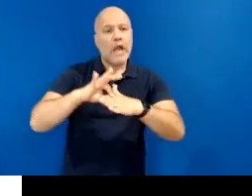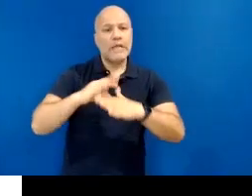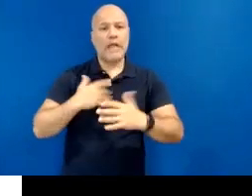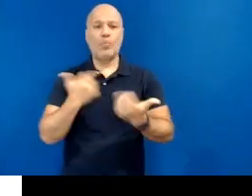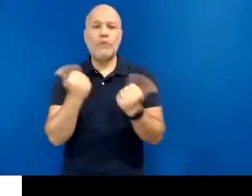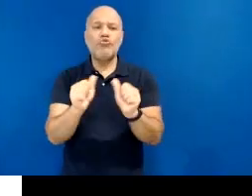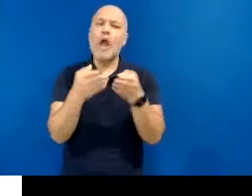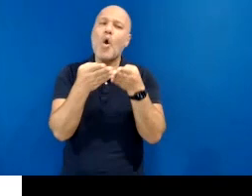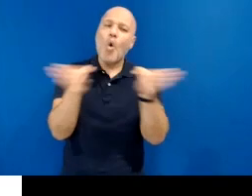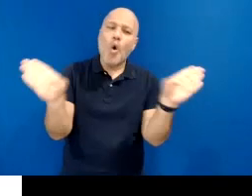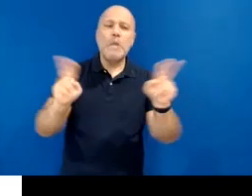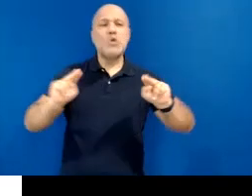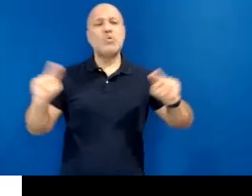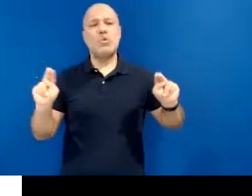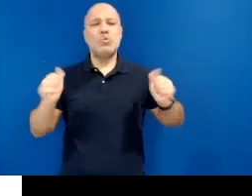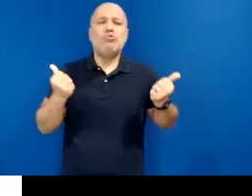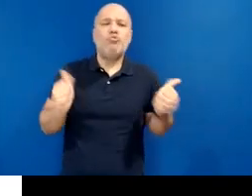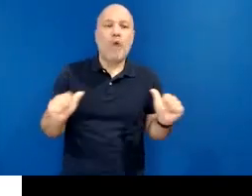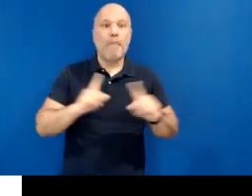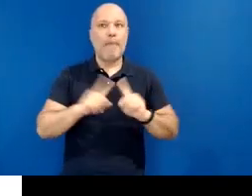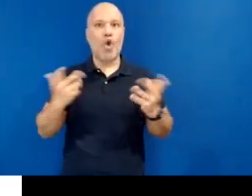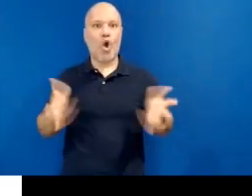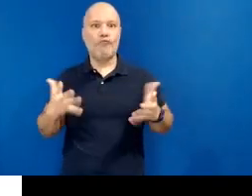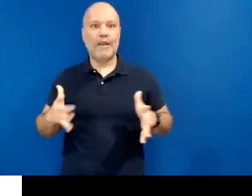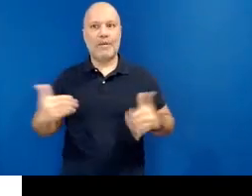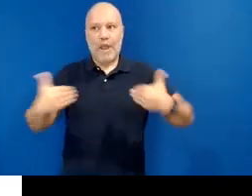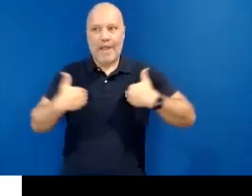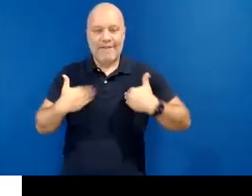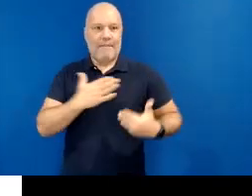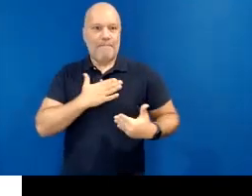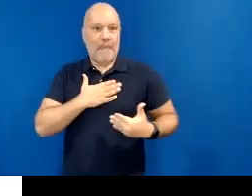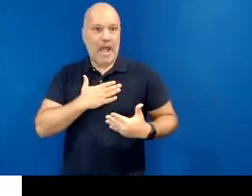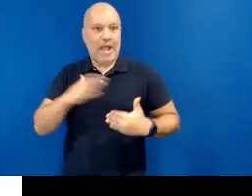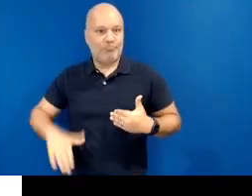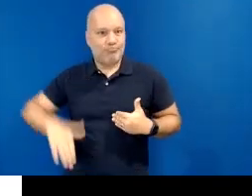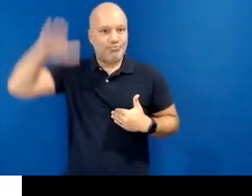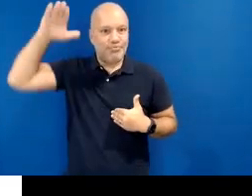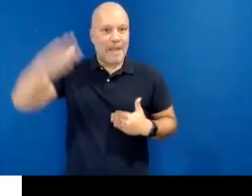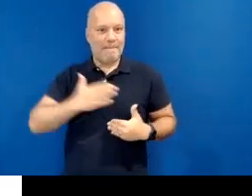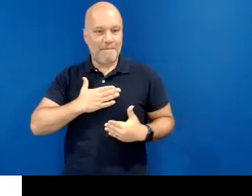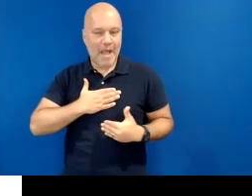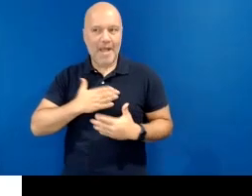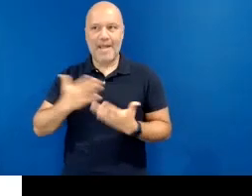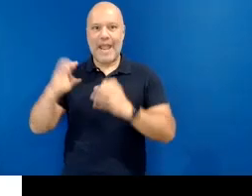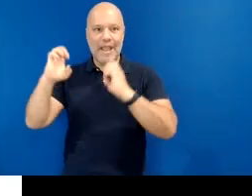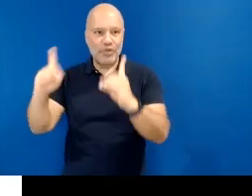but we also have our framework, our reflections of how we were brought up, what education means to us.